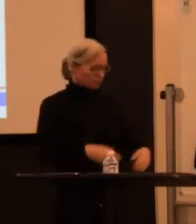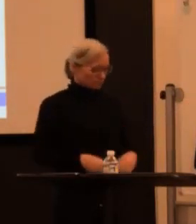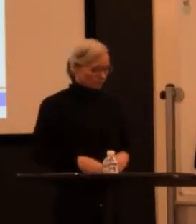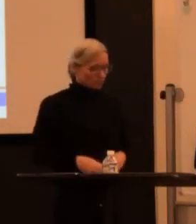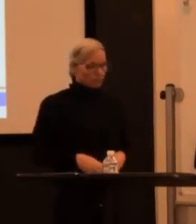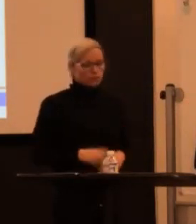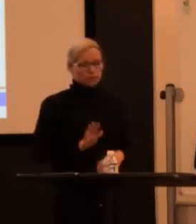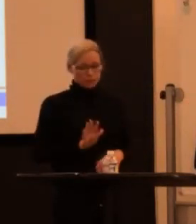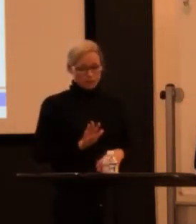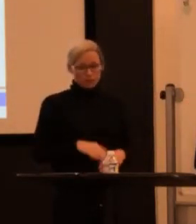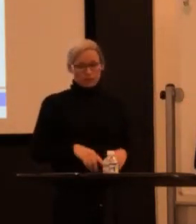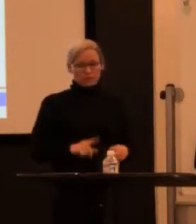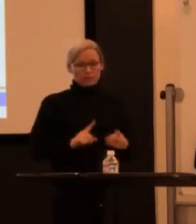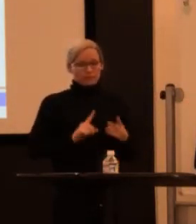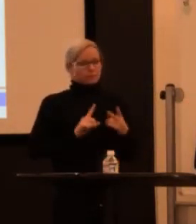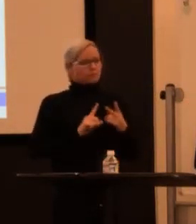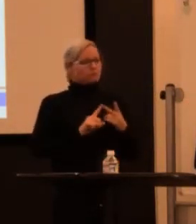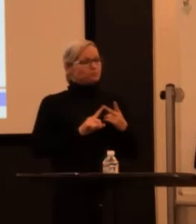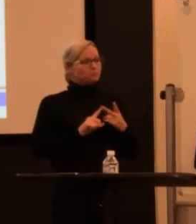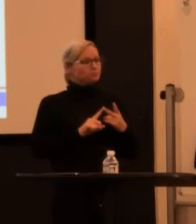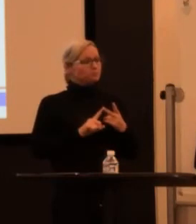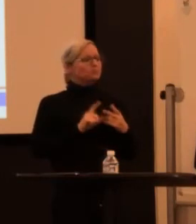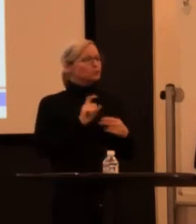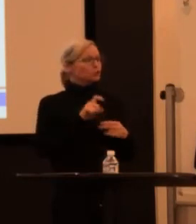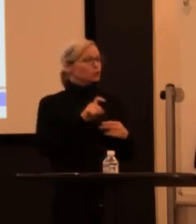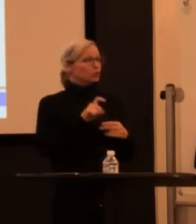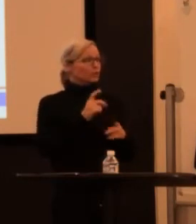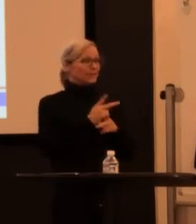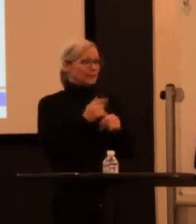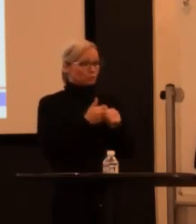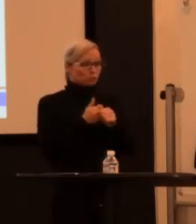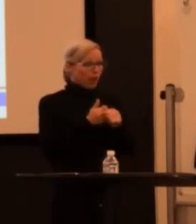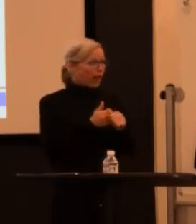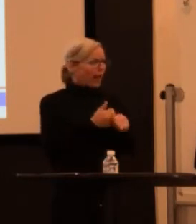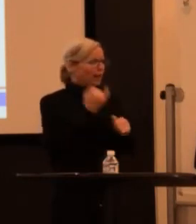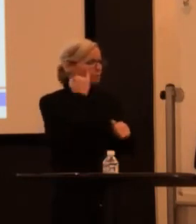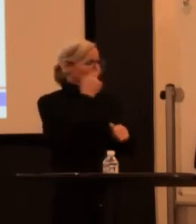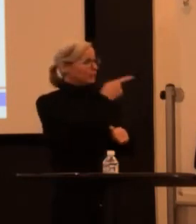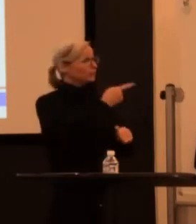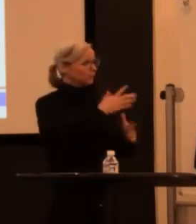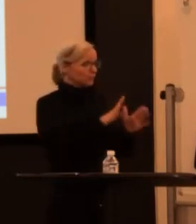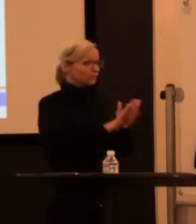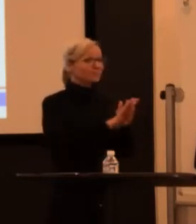The second is that we should be keeping track of any further improvements to things